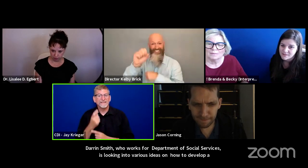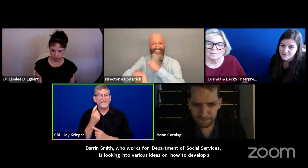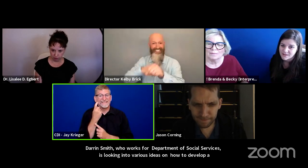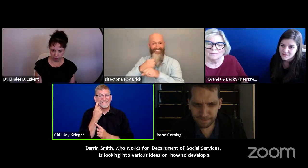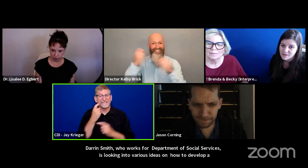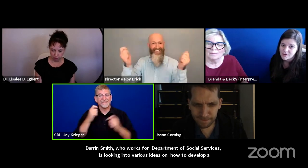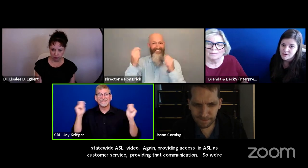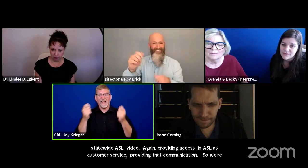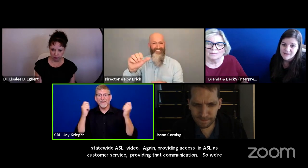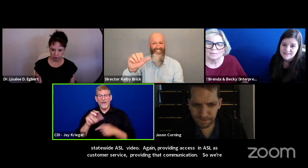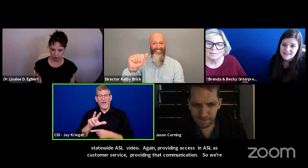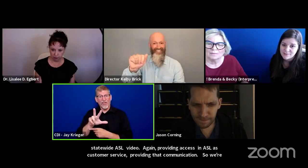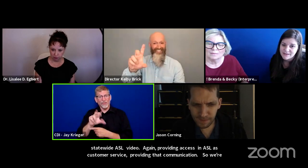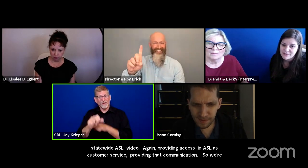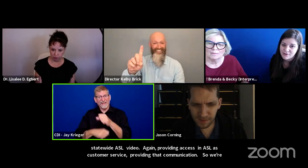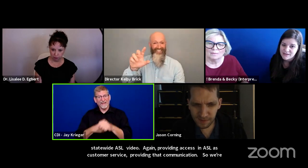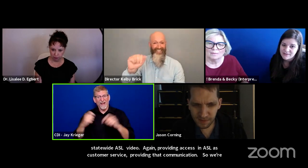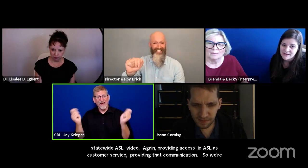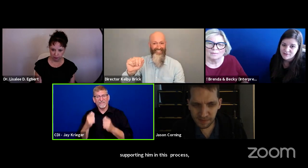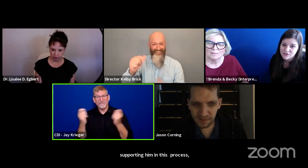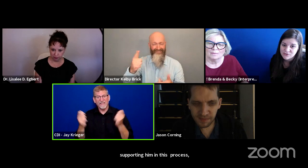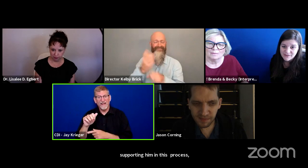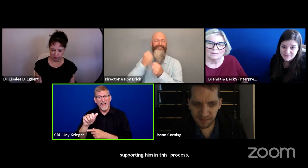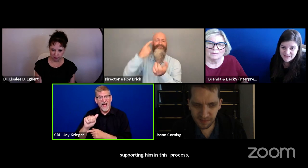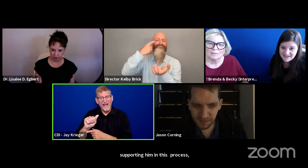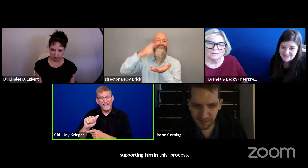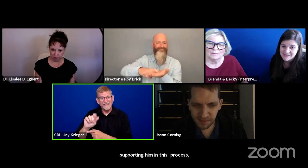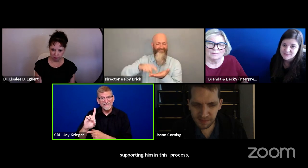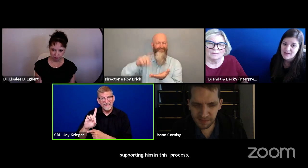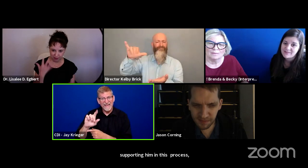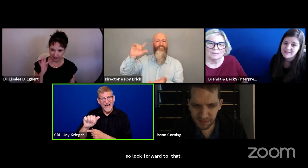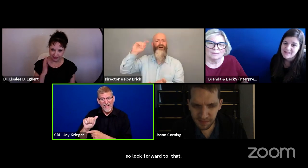We've now celebrated the 30th anniversary of the ADA as well.